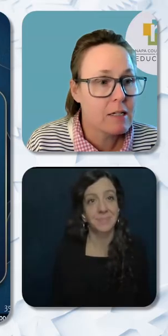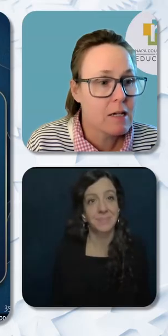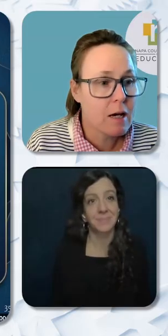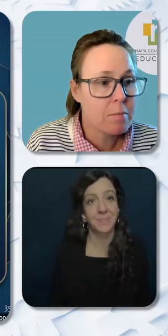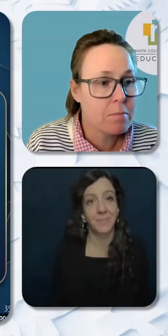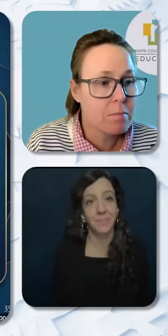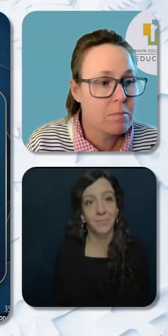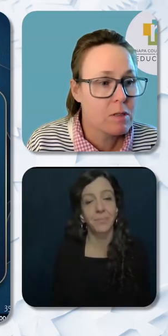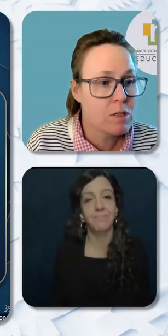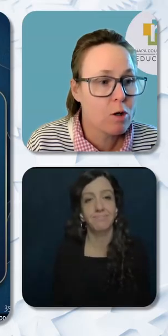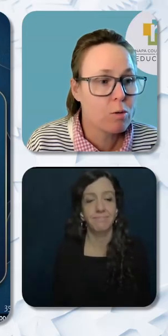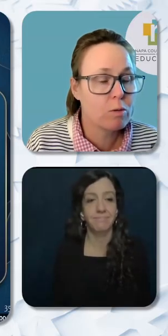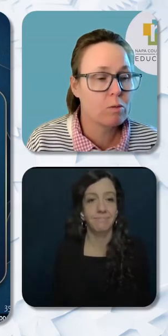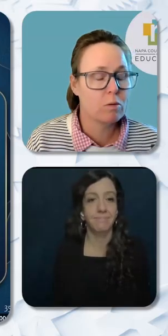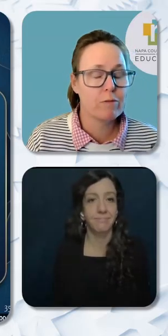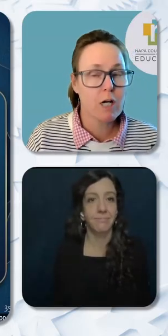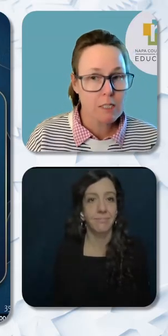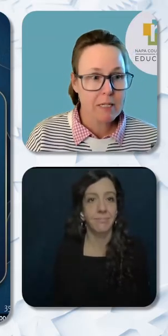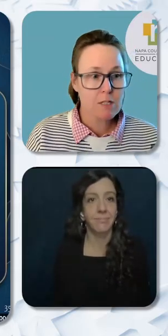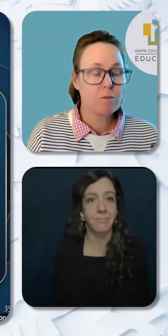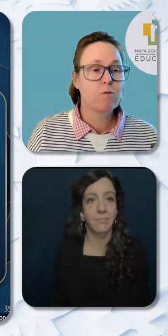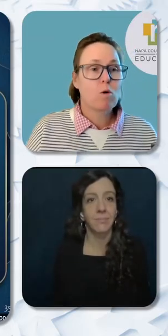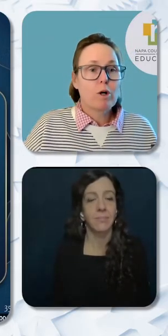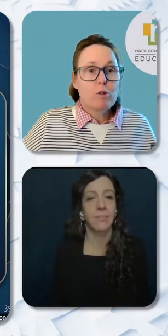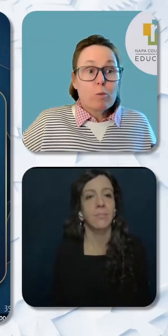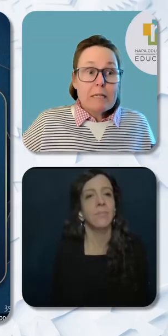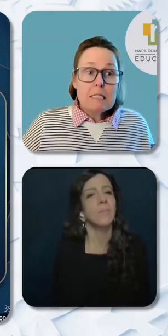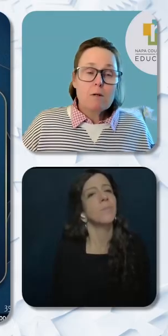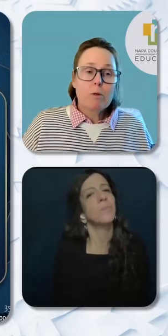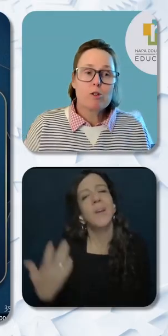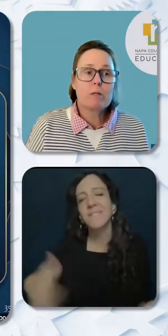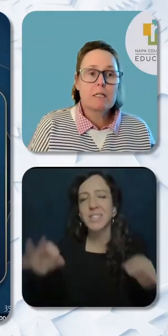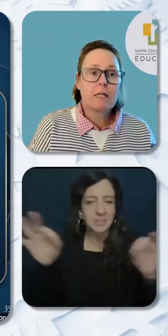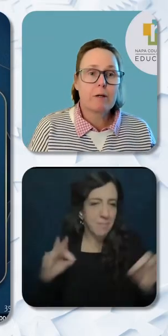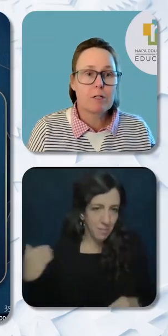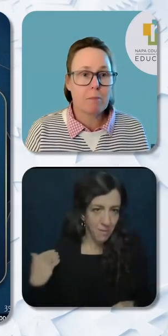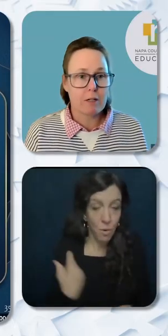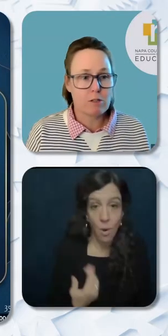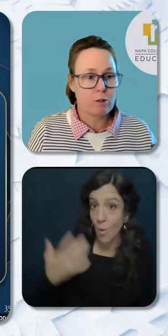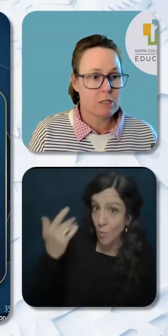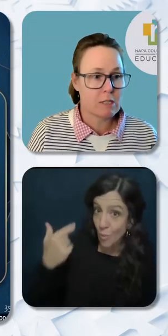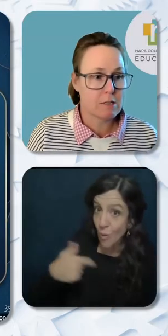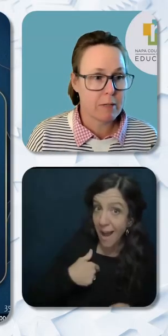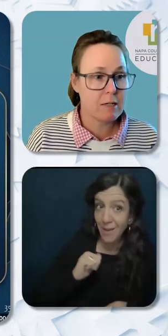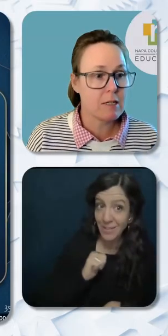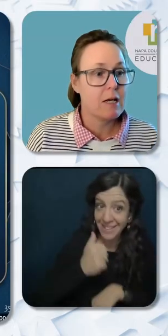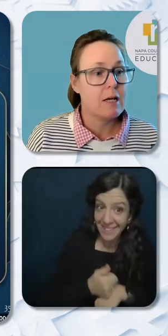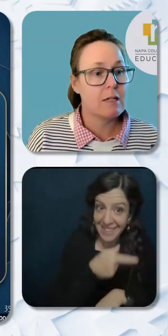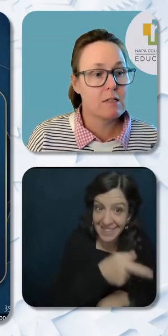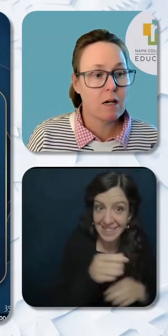Okay, so we've talked about this before. The reason that we're doing the language milestones assessment